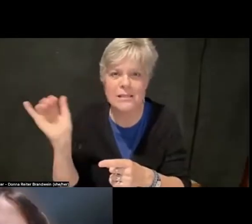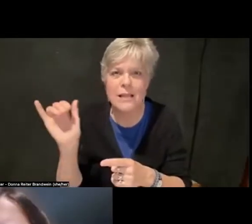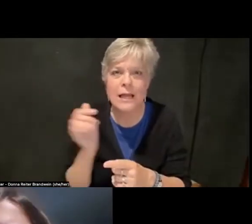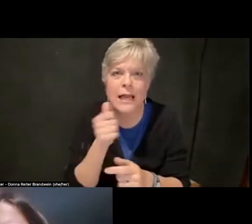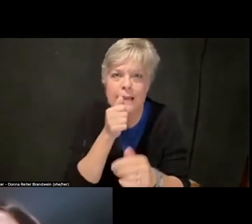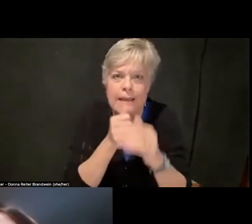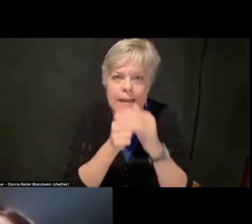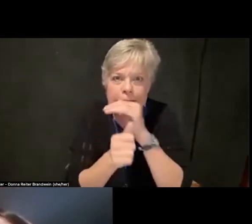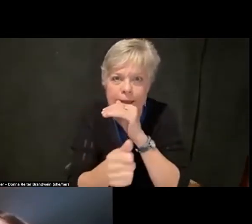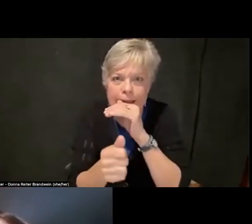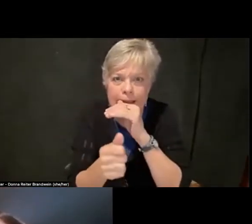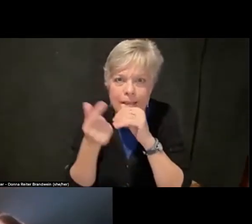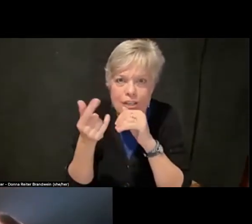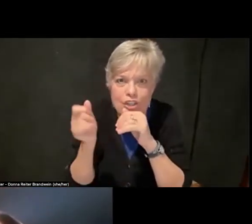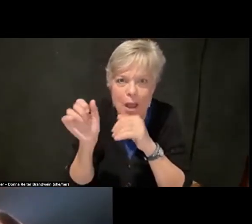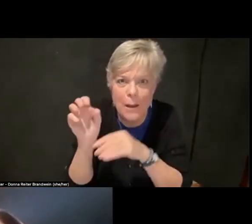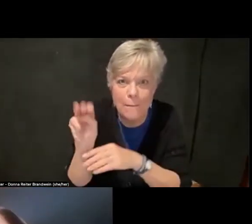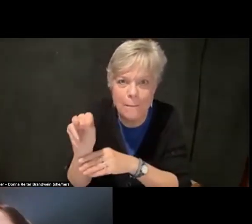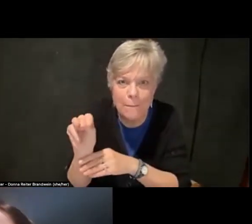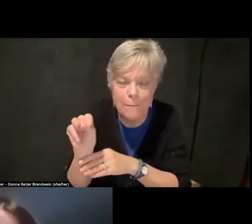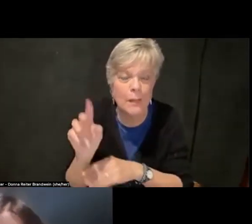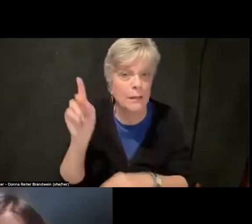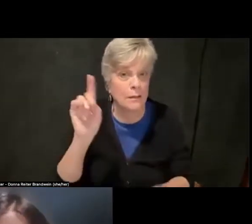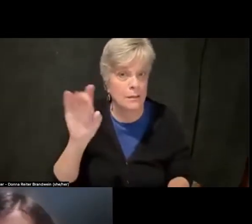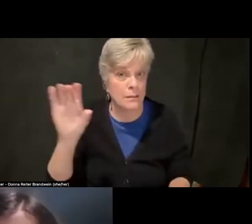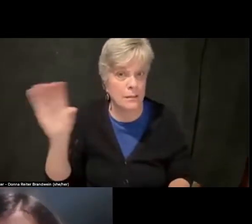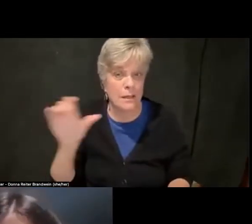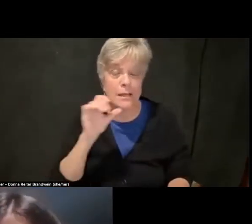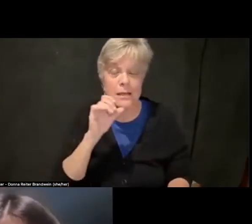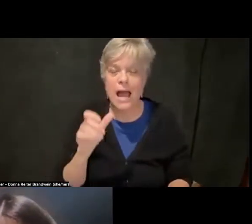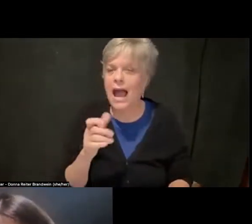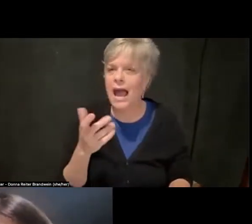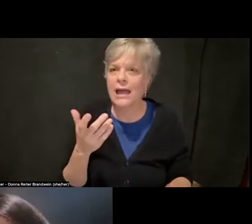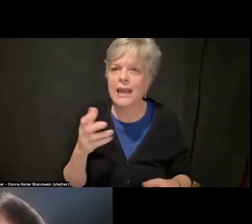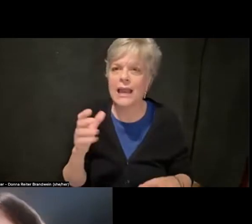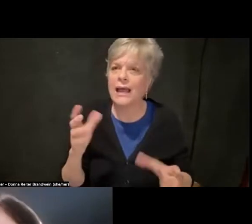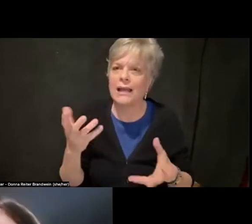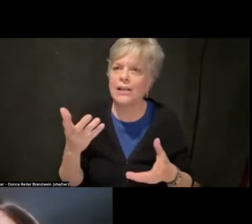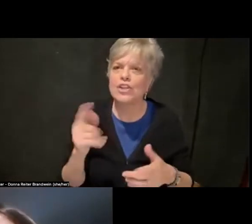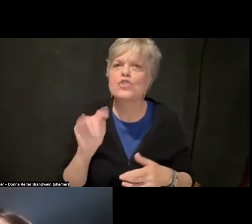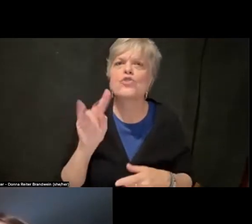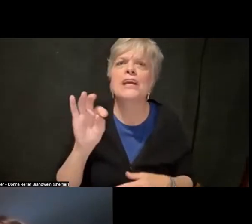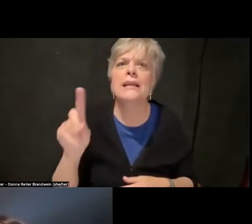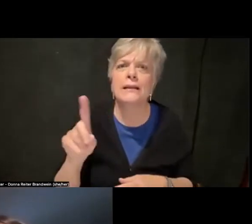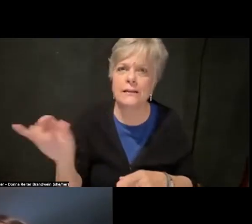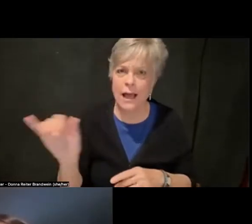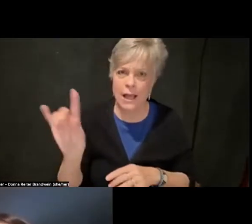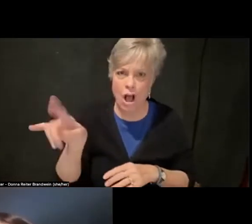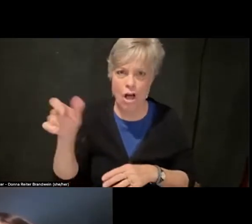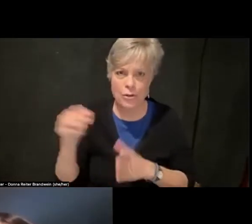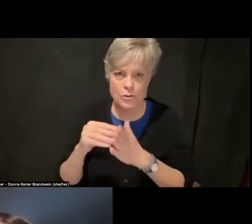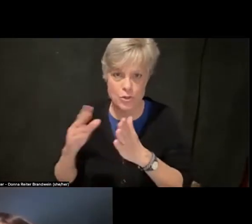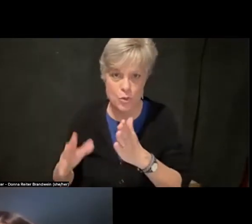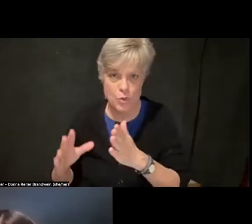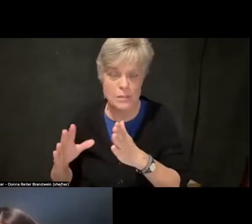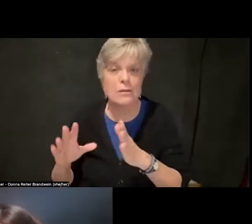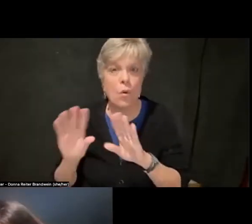The DCC is not treated like other student organizations are. It's treated like a subset of segregation.